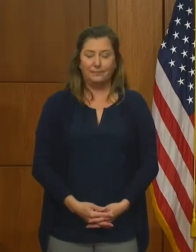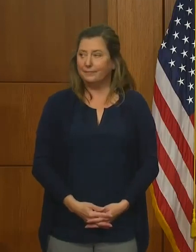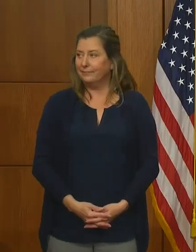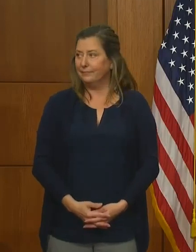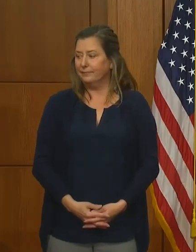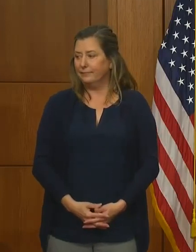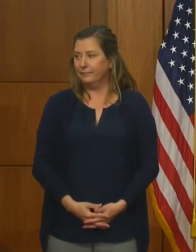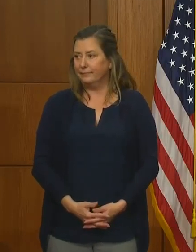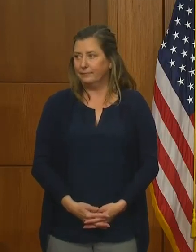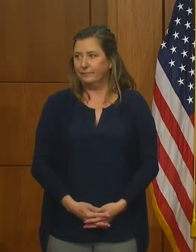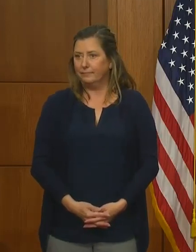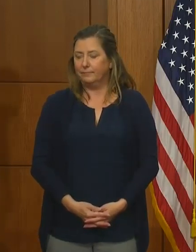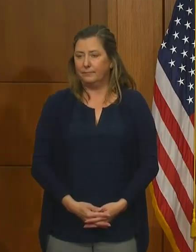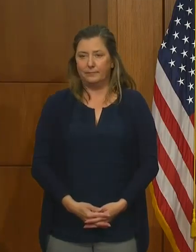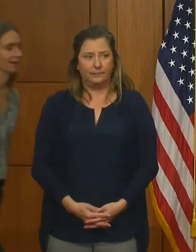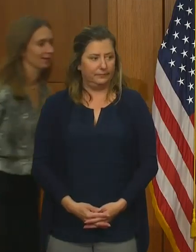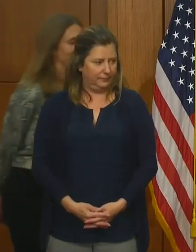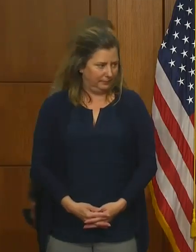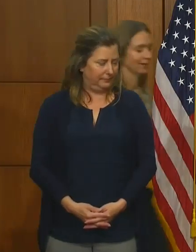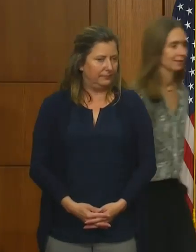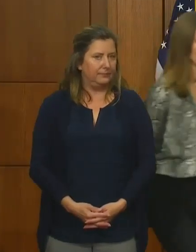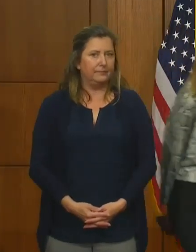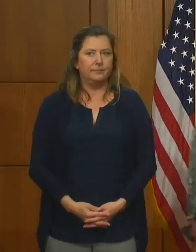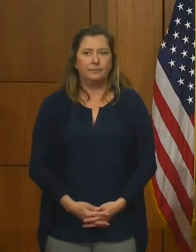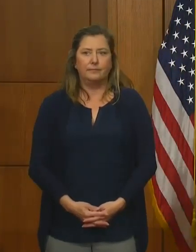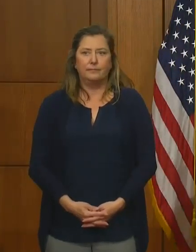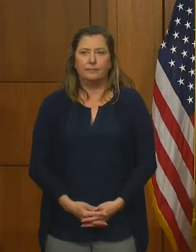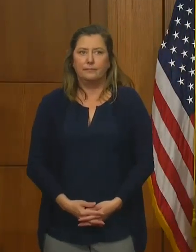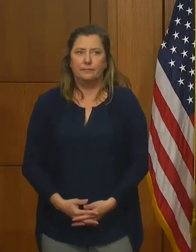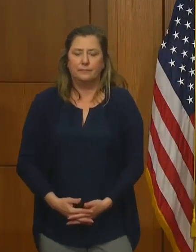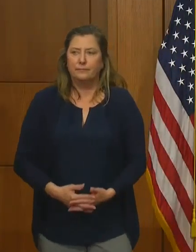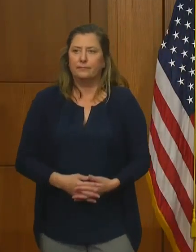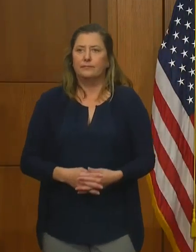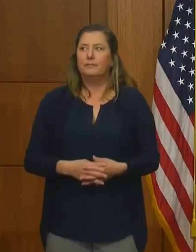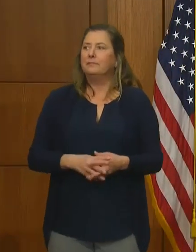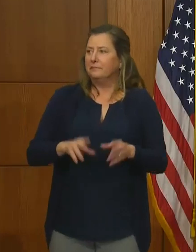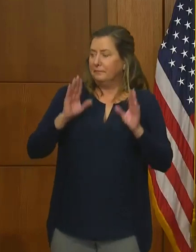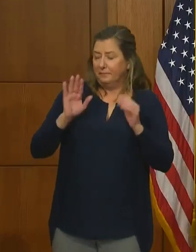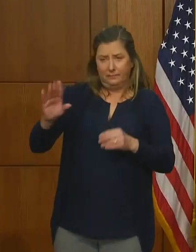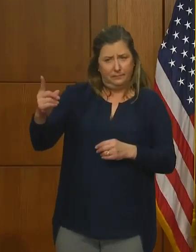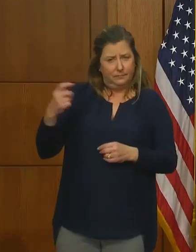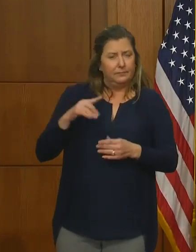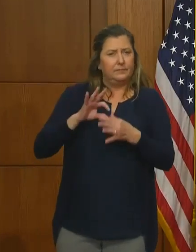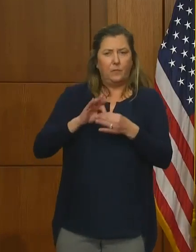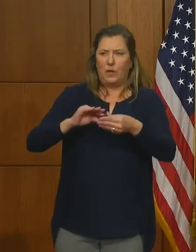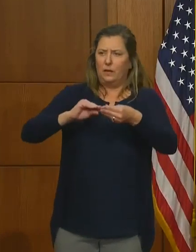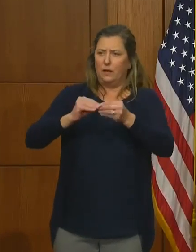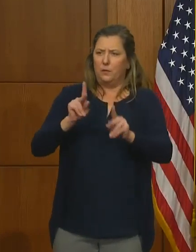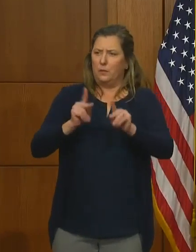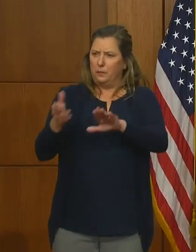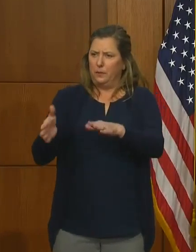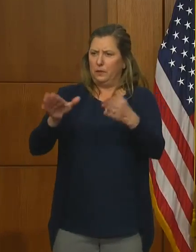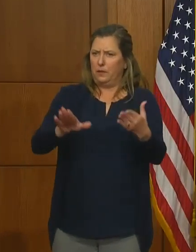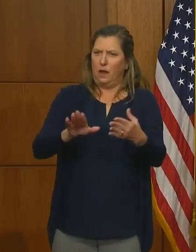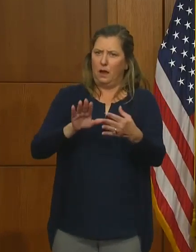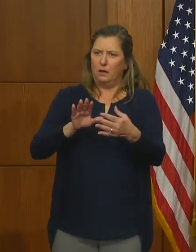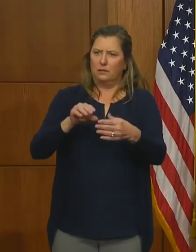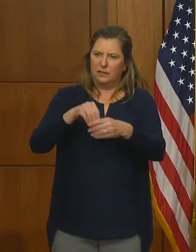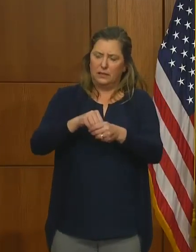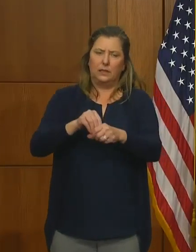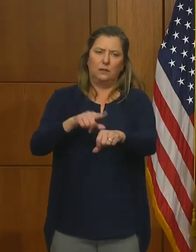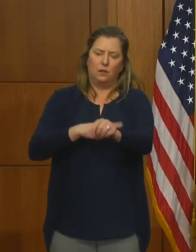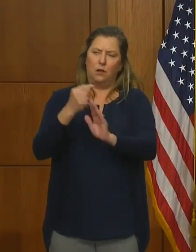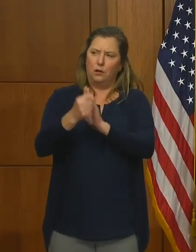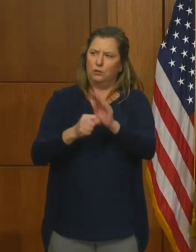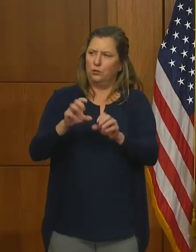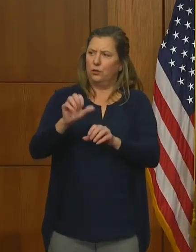MORE TO GO FOR. THANK. HI THE